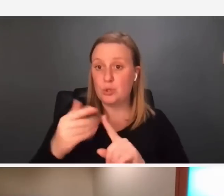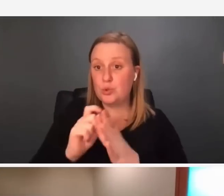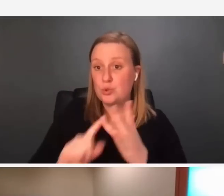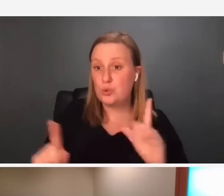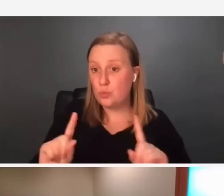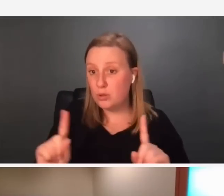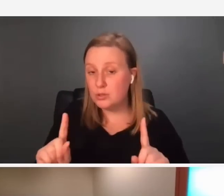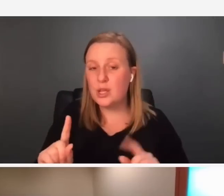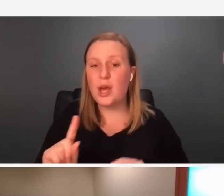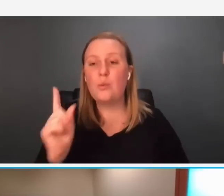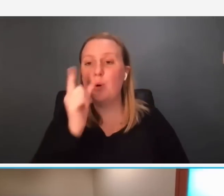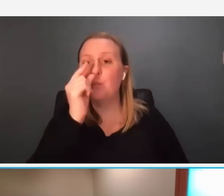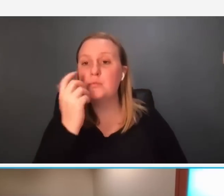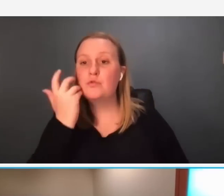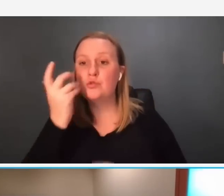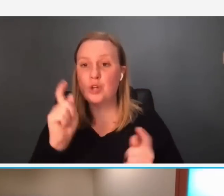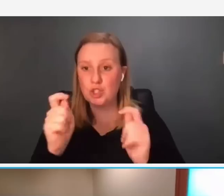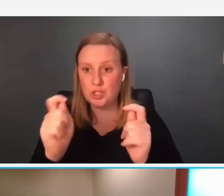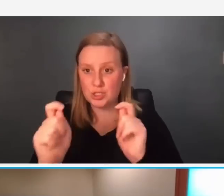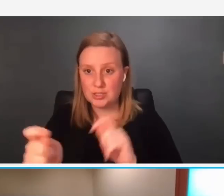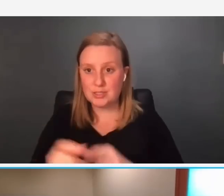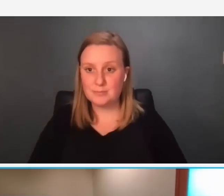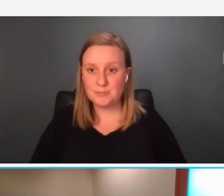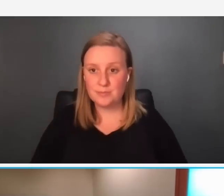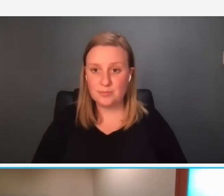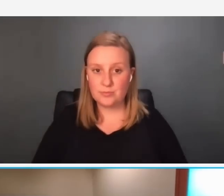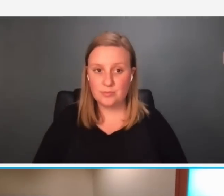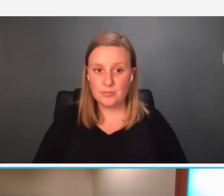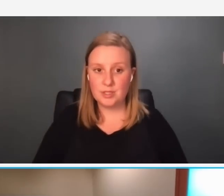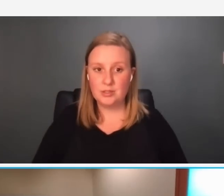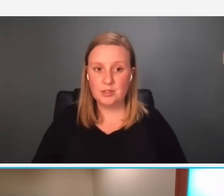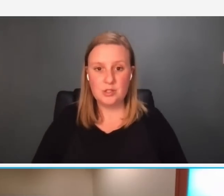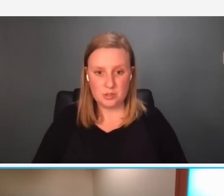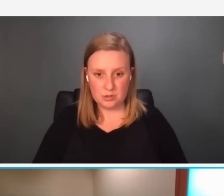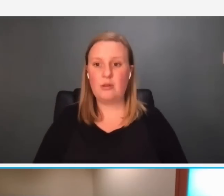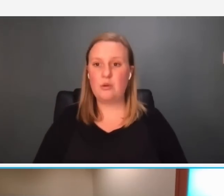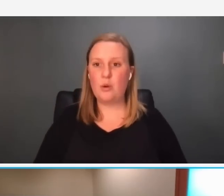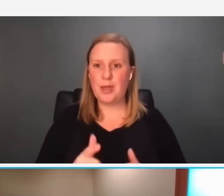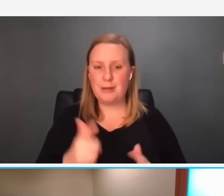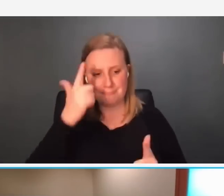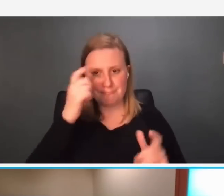So let's touch on why we are designing a new way of regulating aged care.